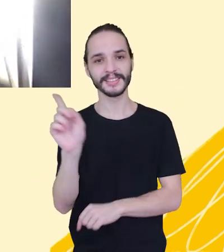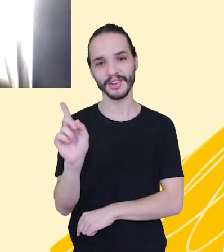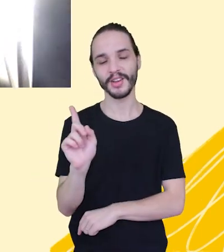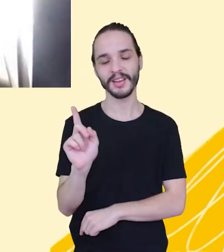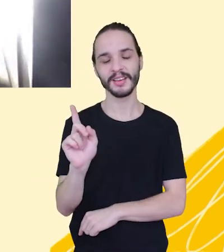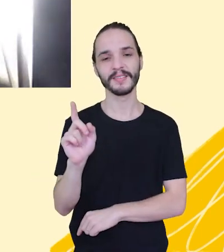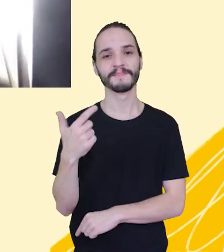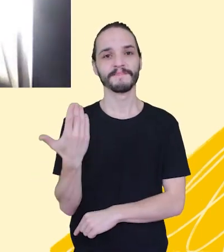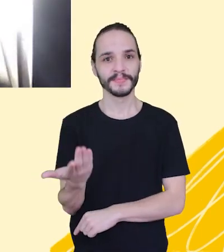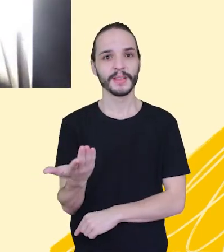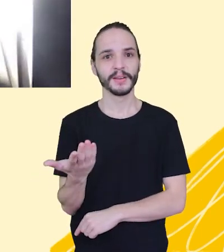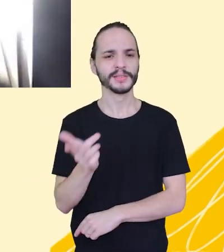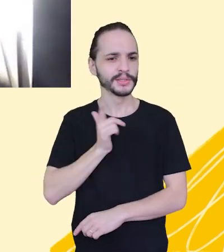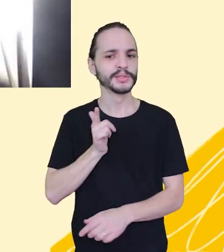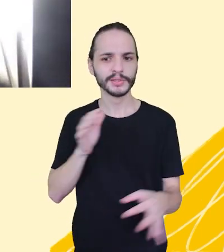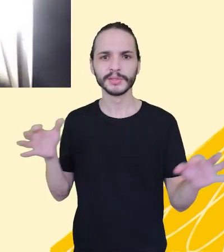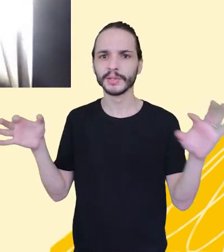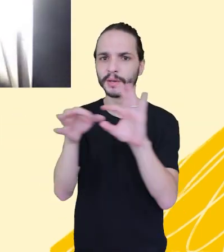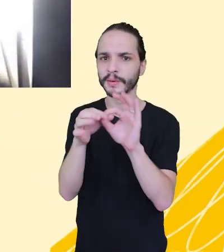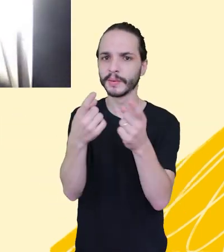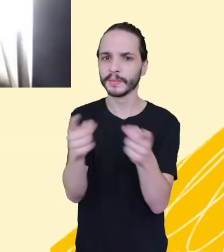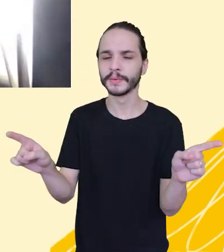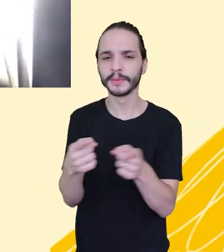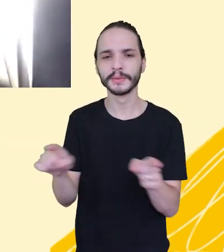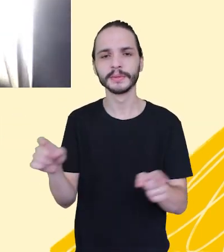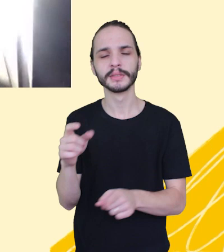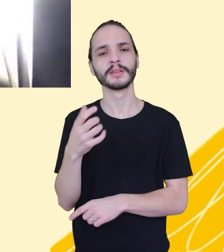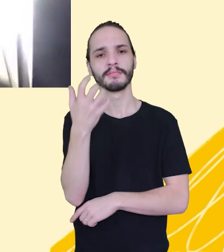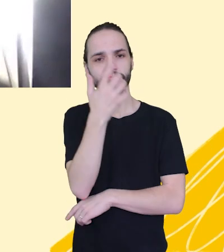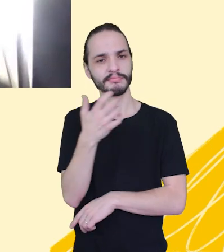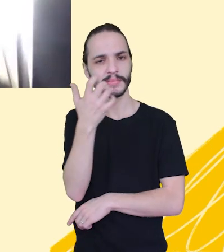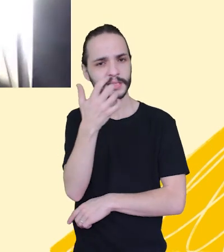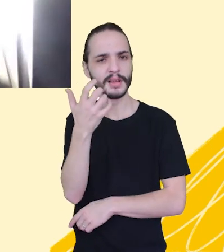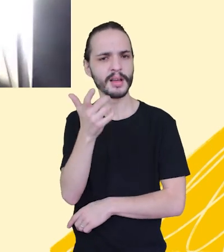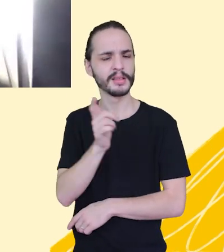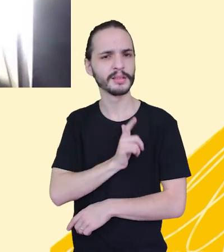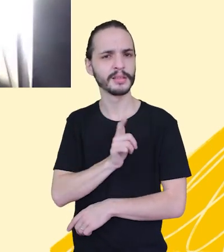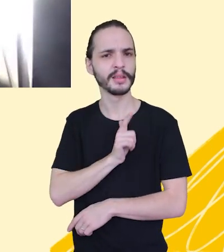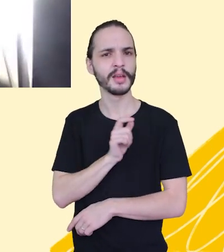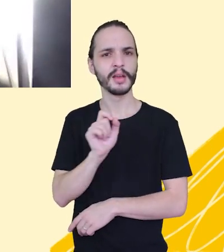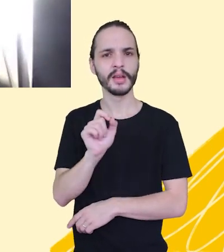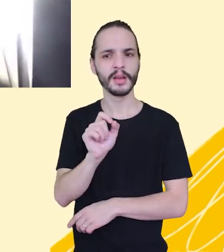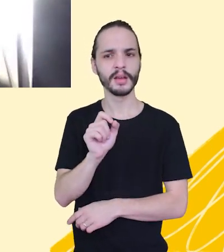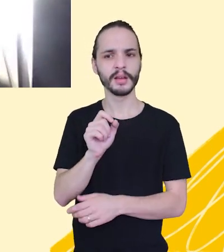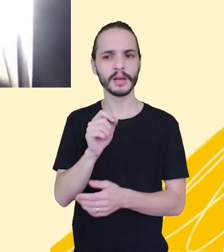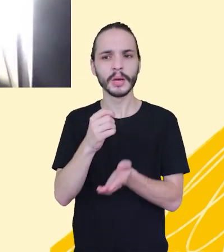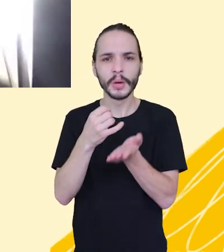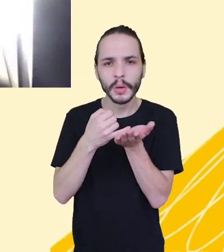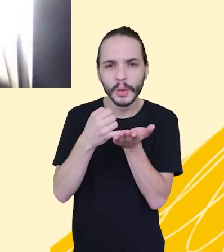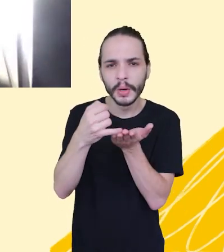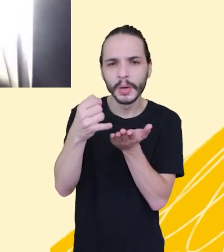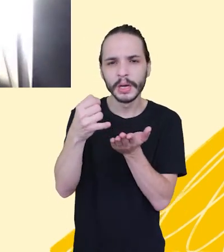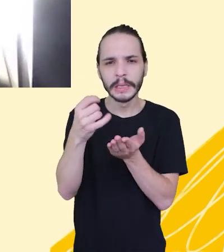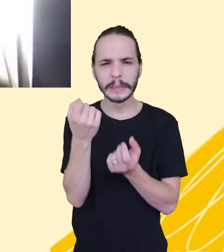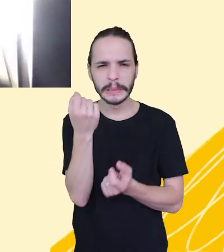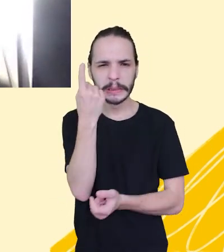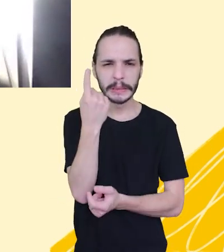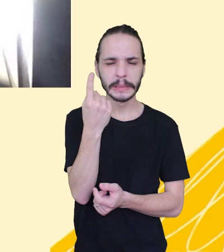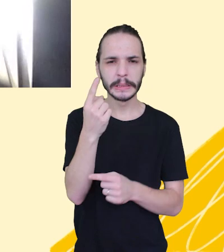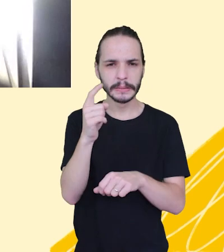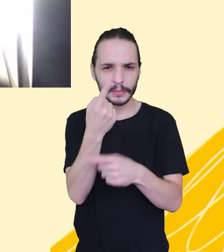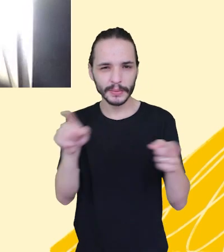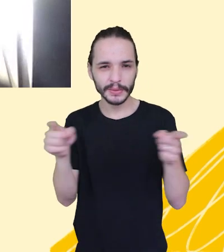That there is this strange intro, which is only a few moments